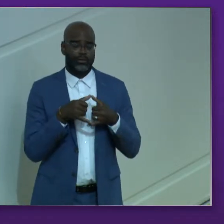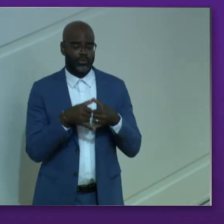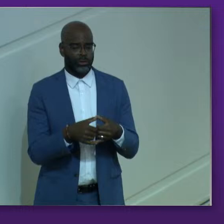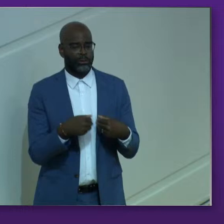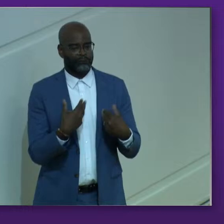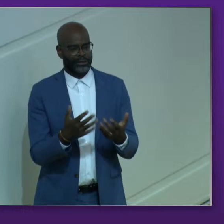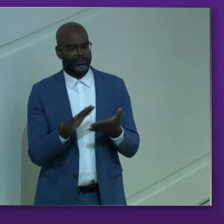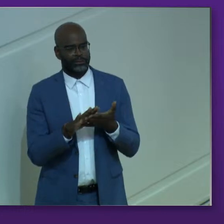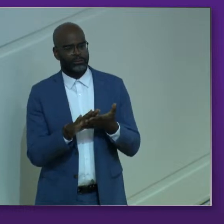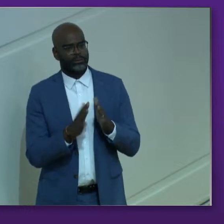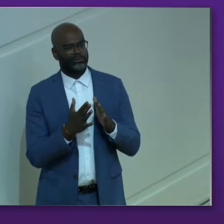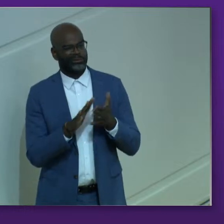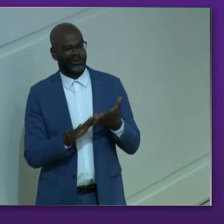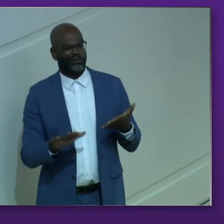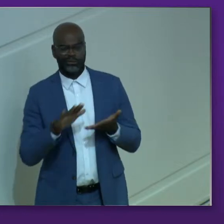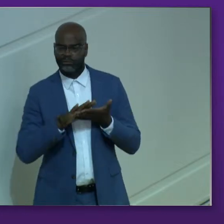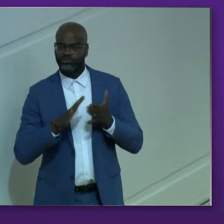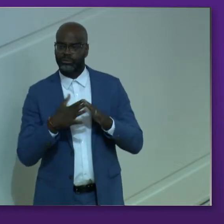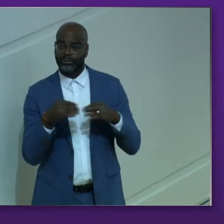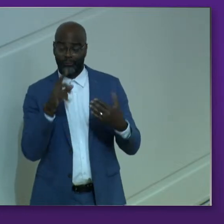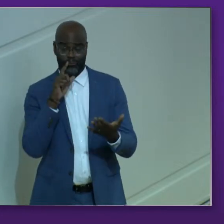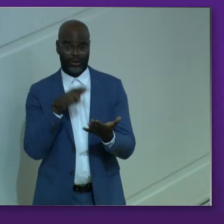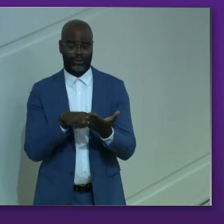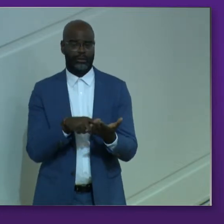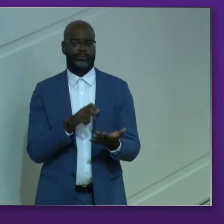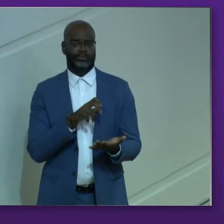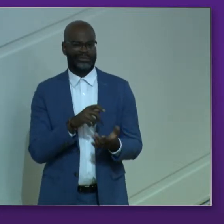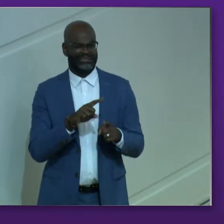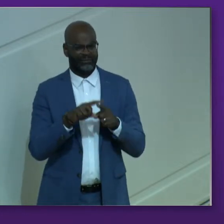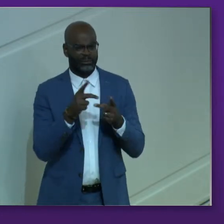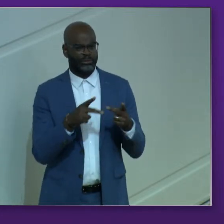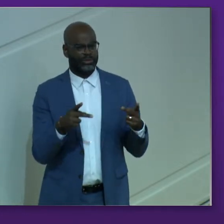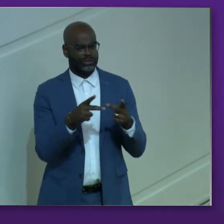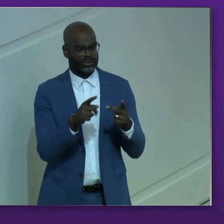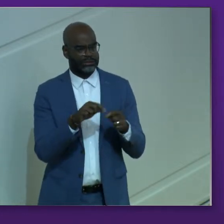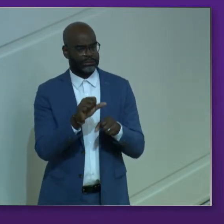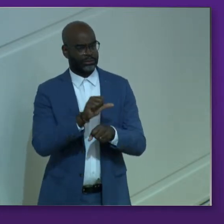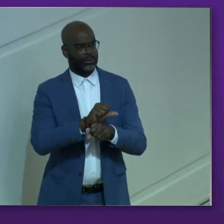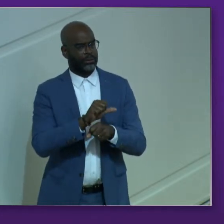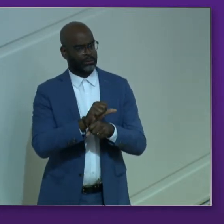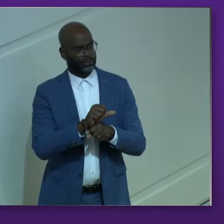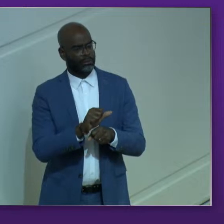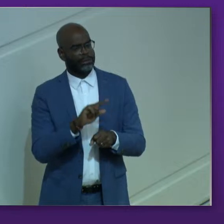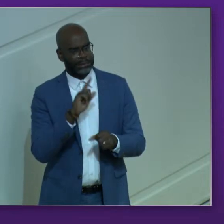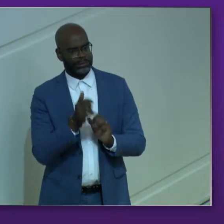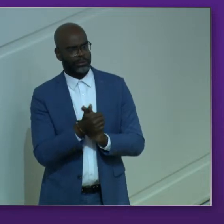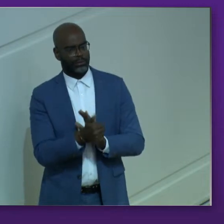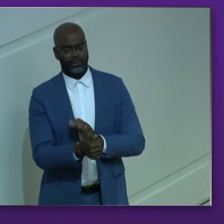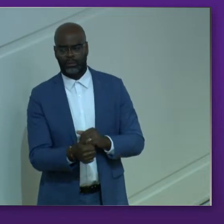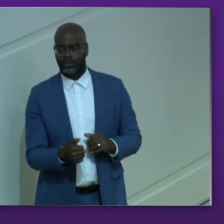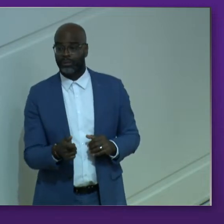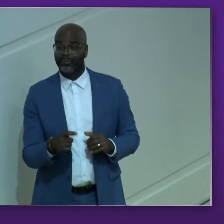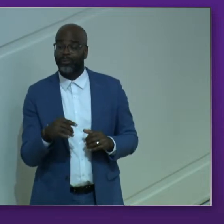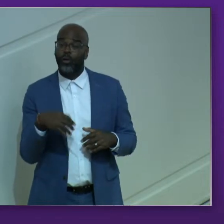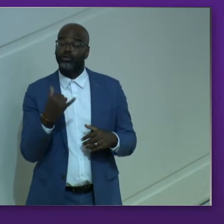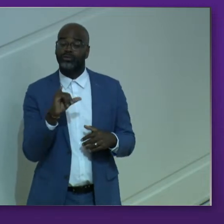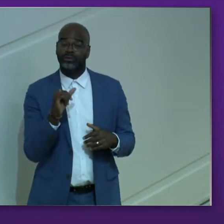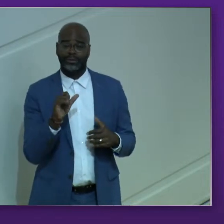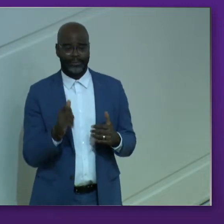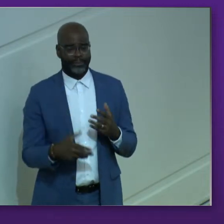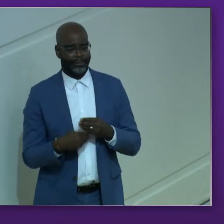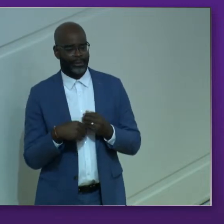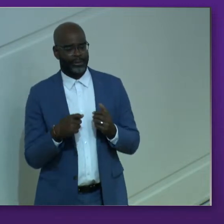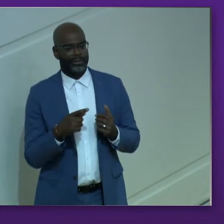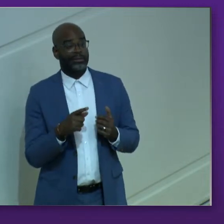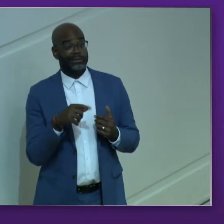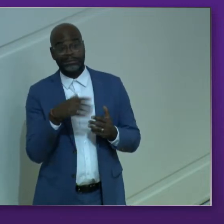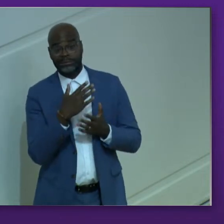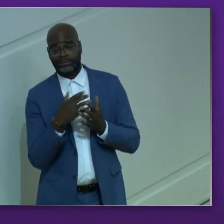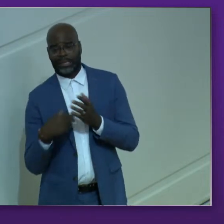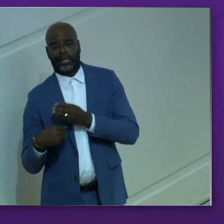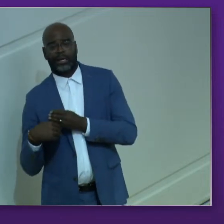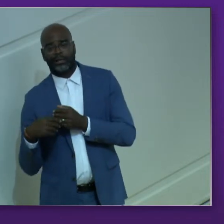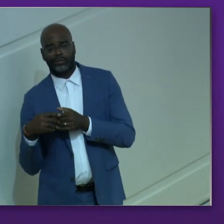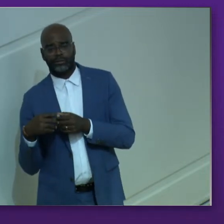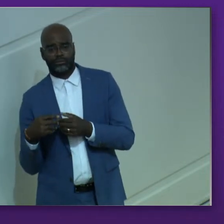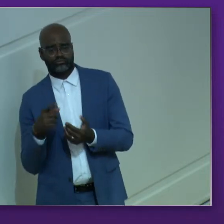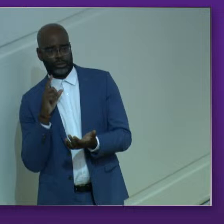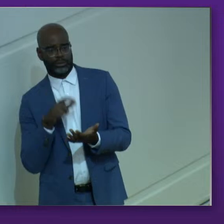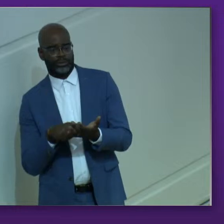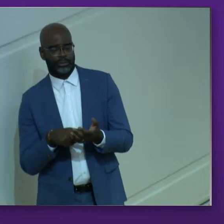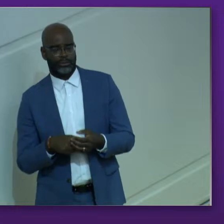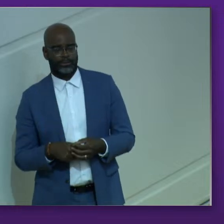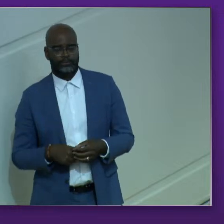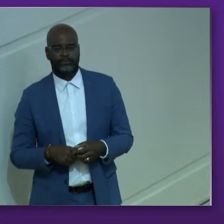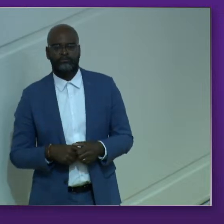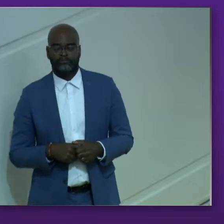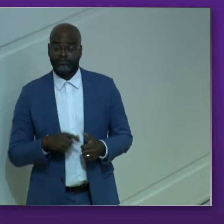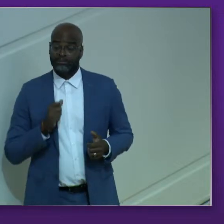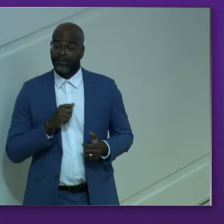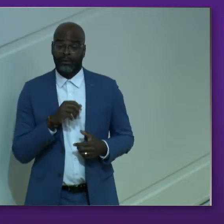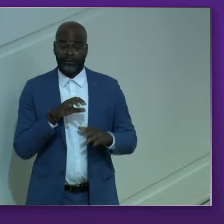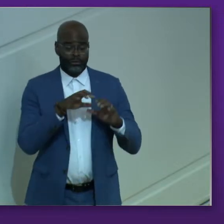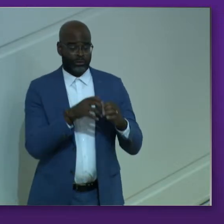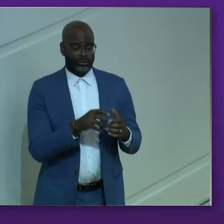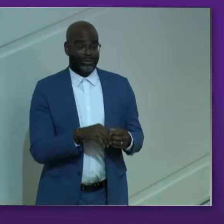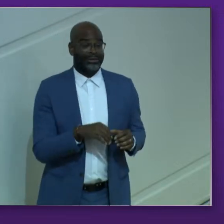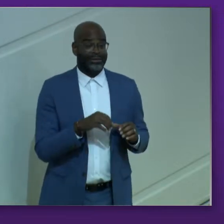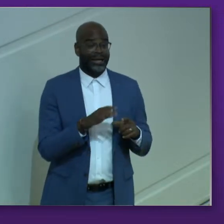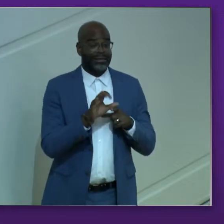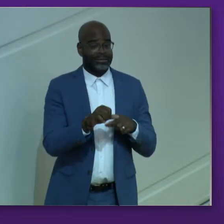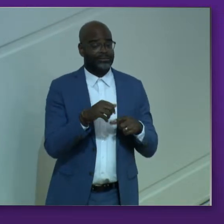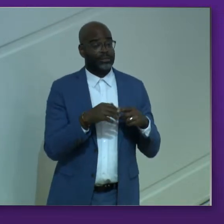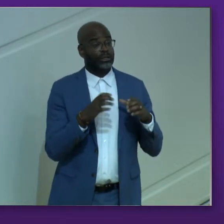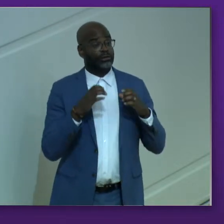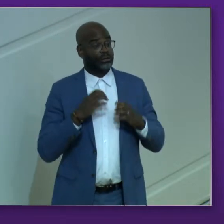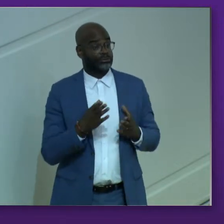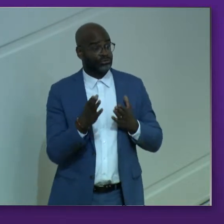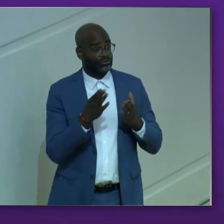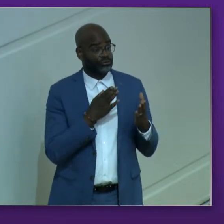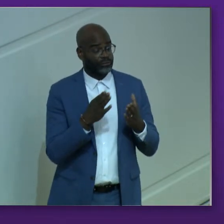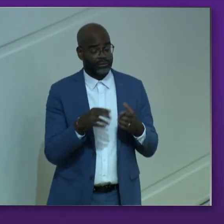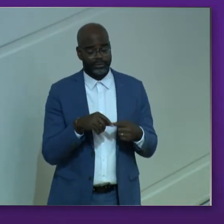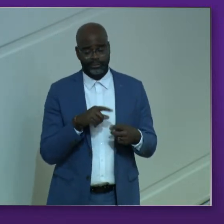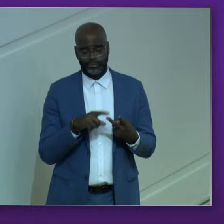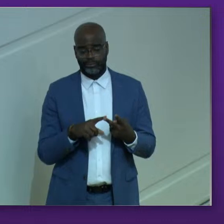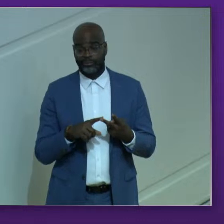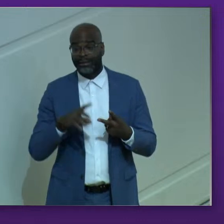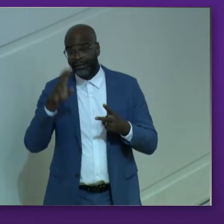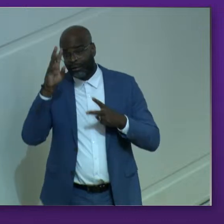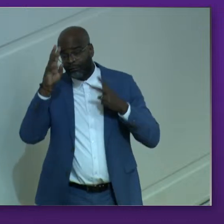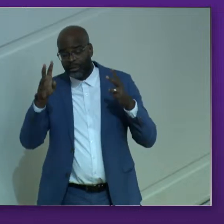AWARDS.